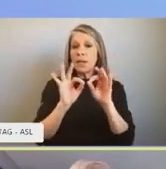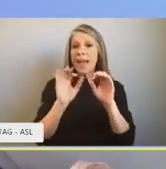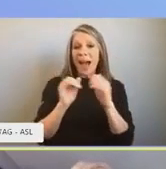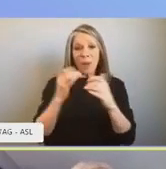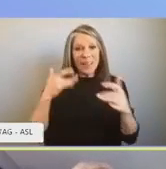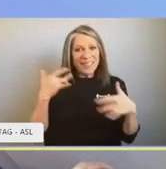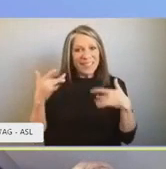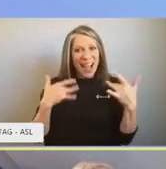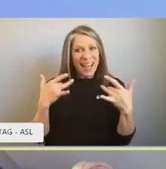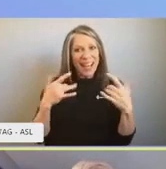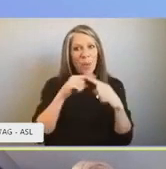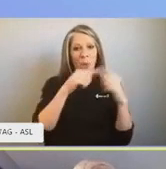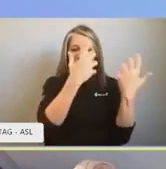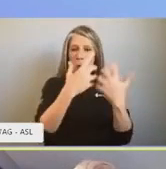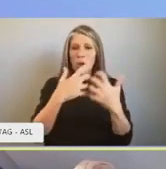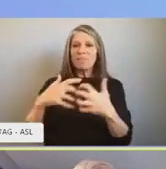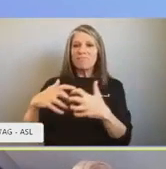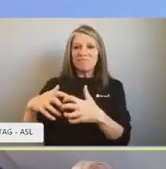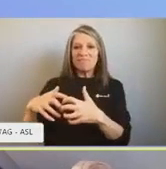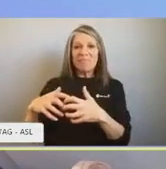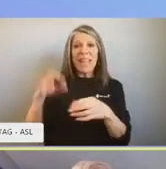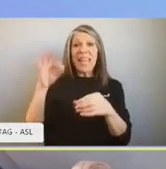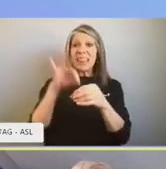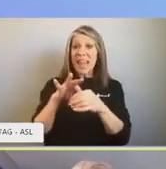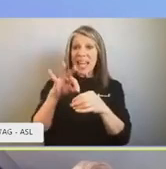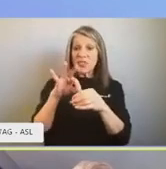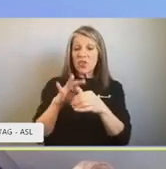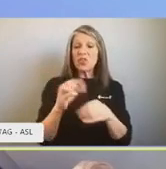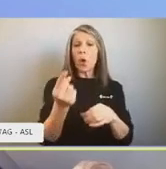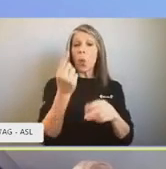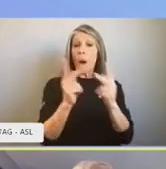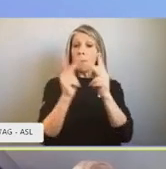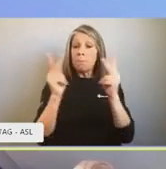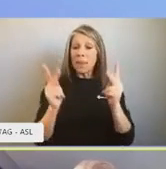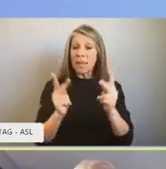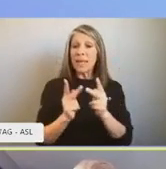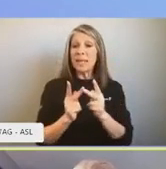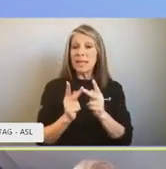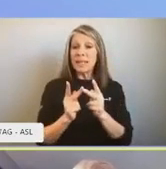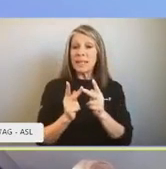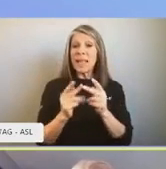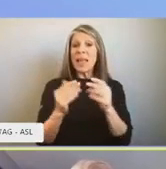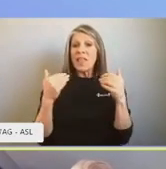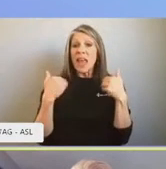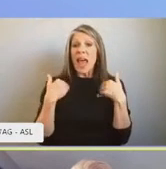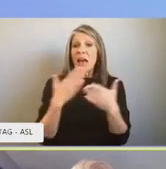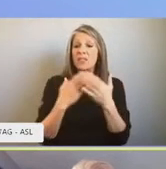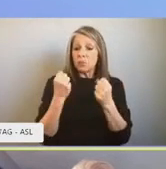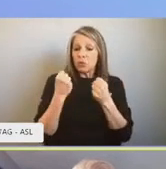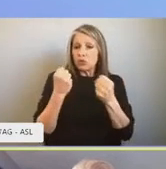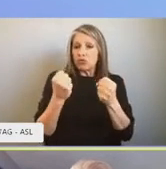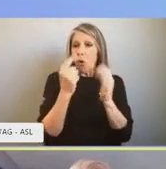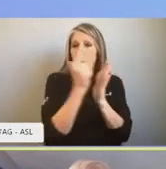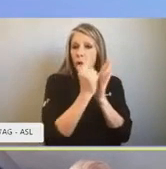I got into elections that I began to understand how important it is and just how exciting it is when it works well, because the elections are